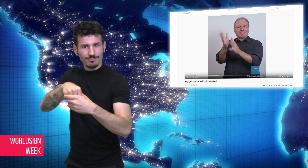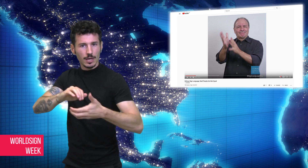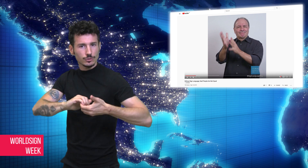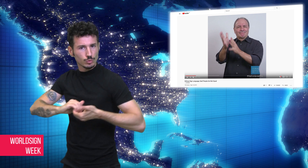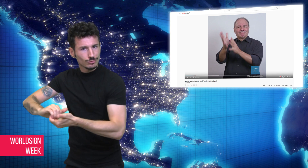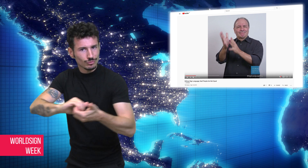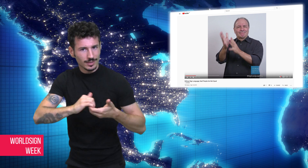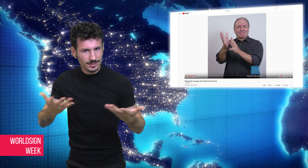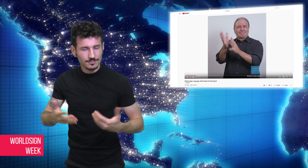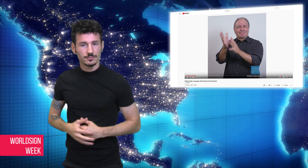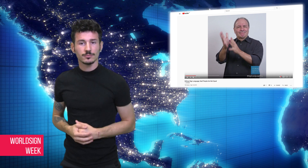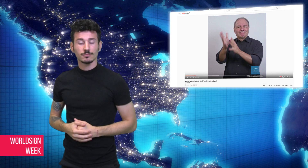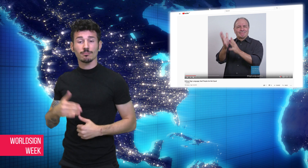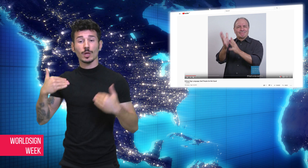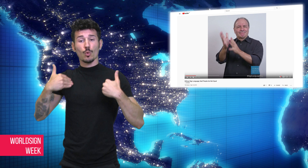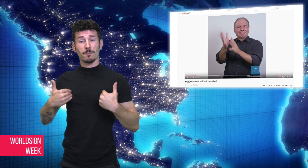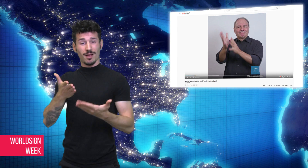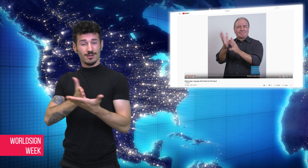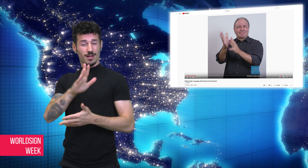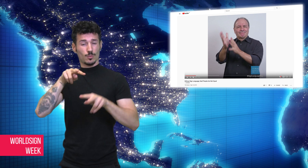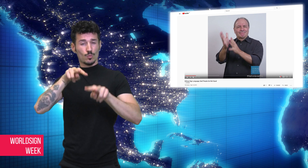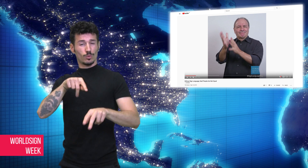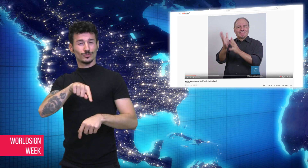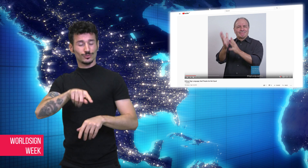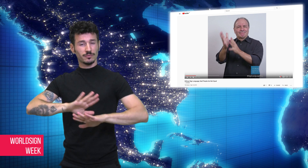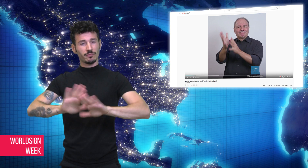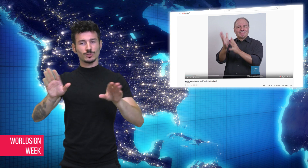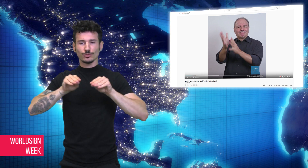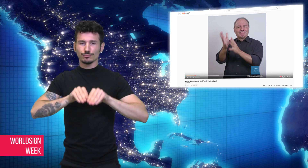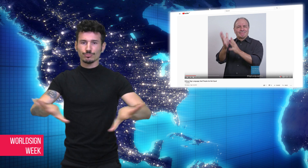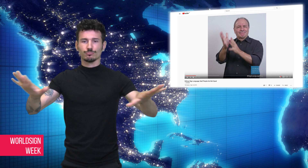equally and fully included in society.